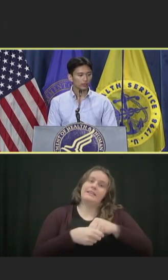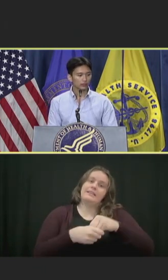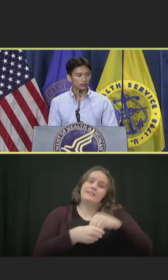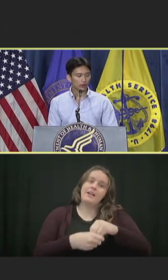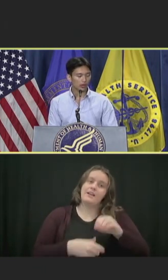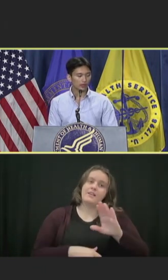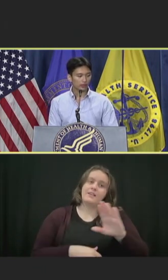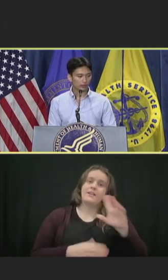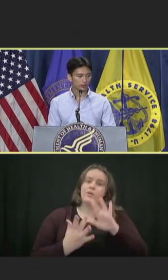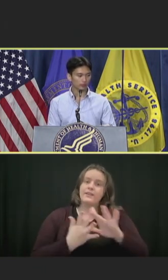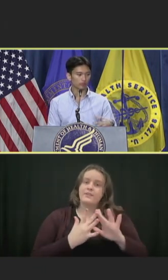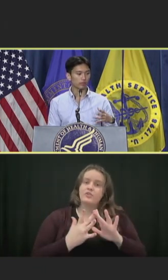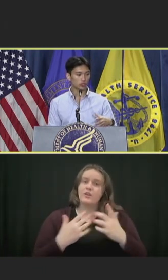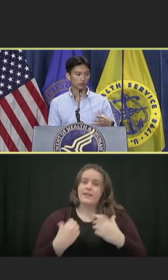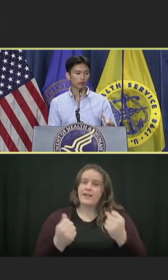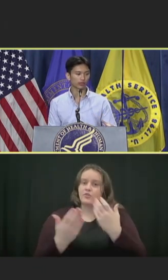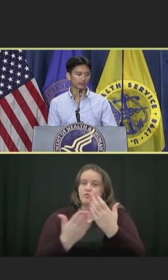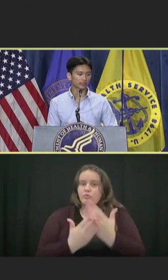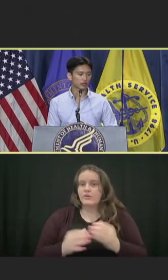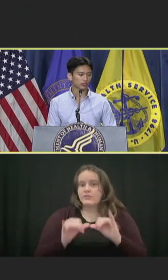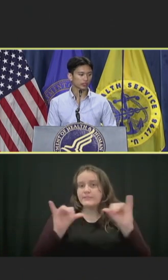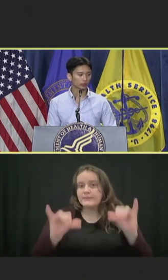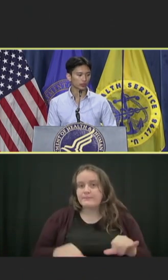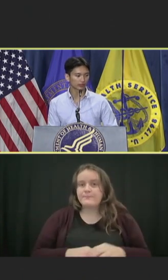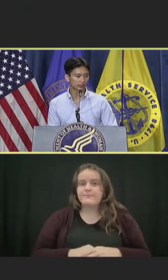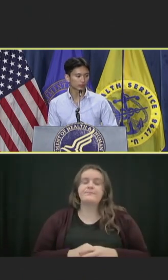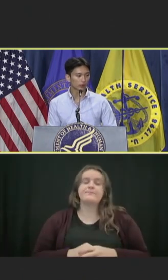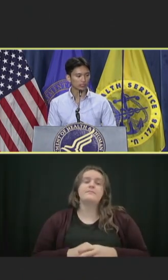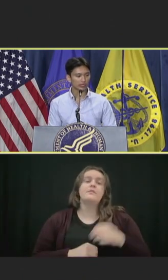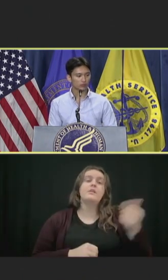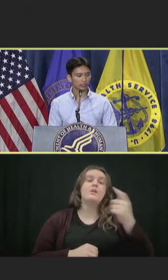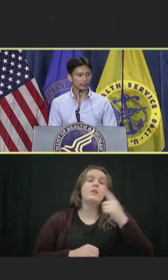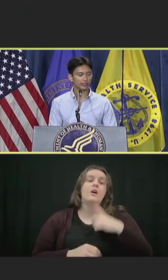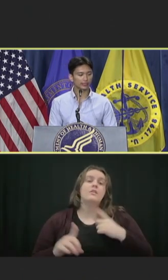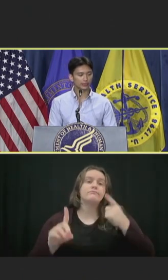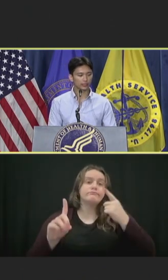So, another major point of discussion throughout the symposium was this idea